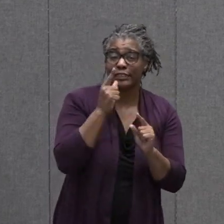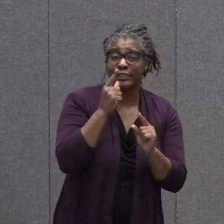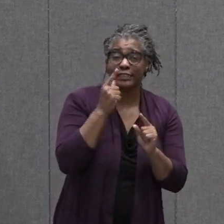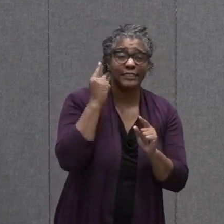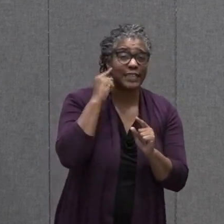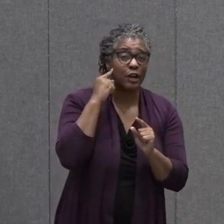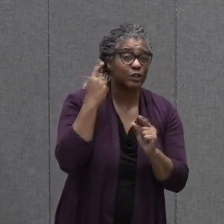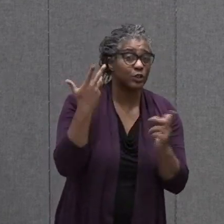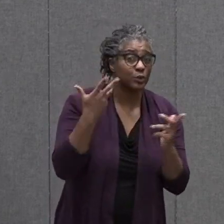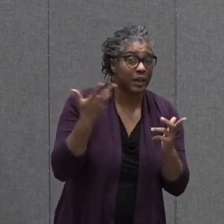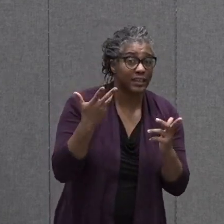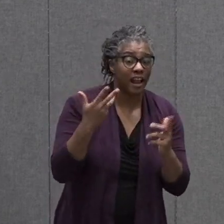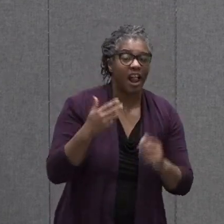Great. It's the letter l.